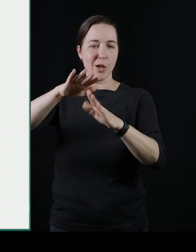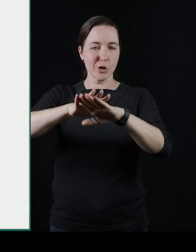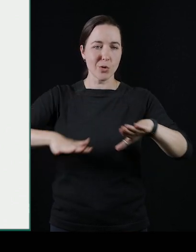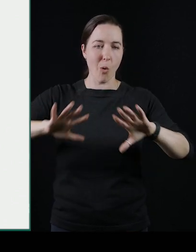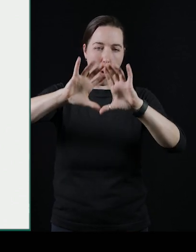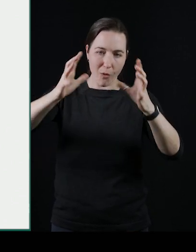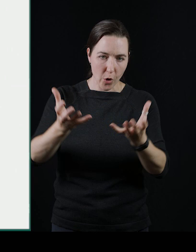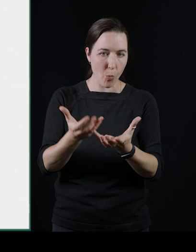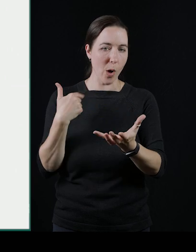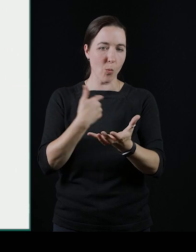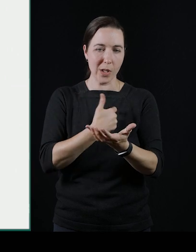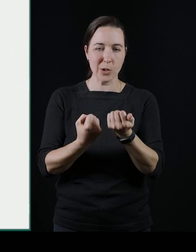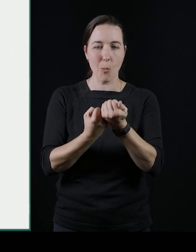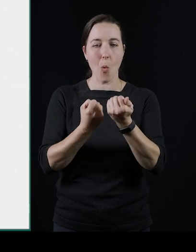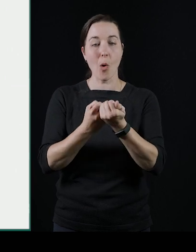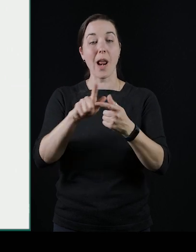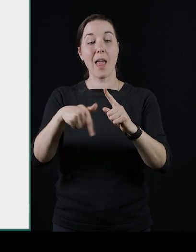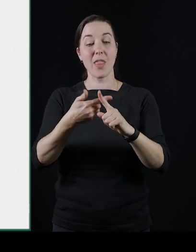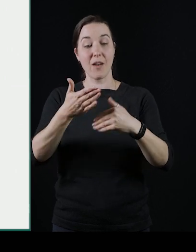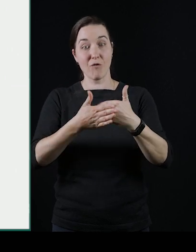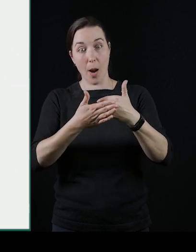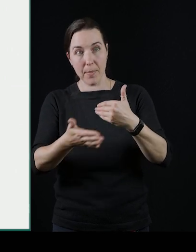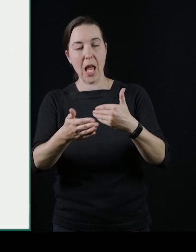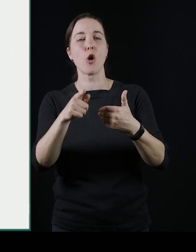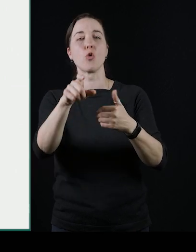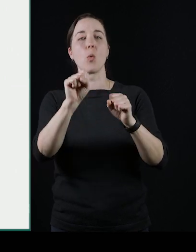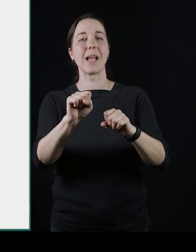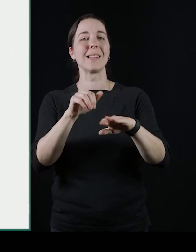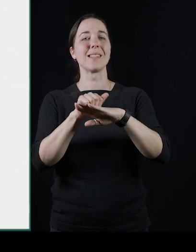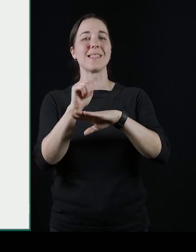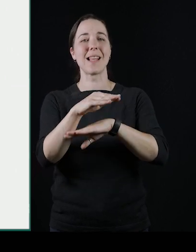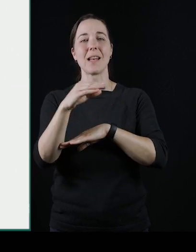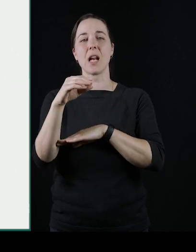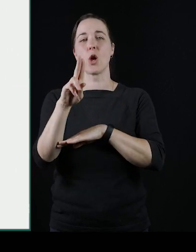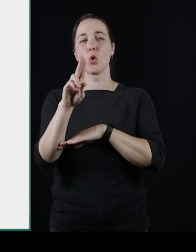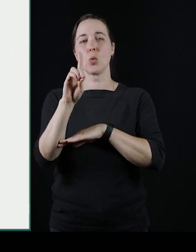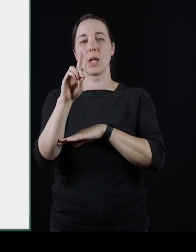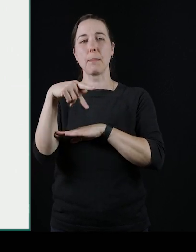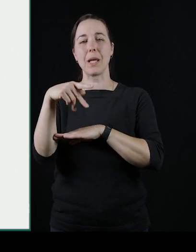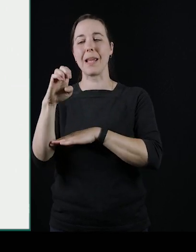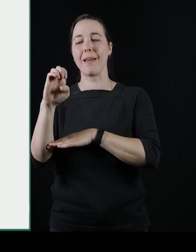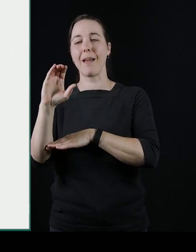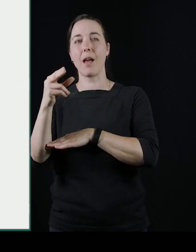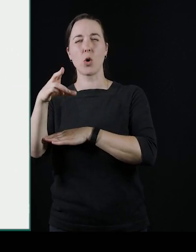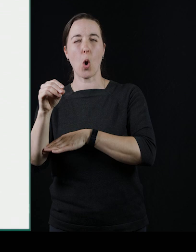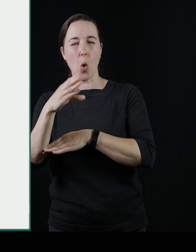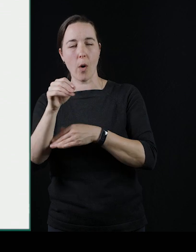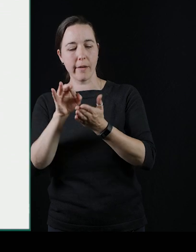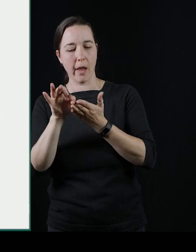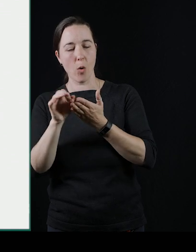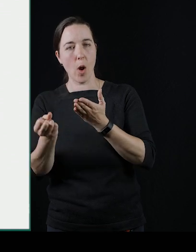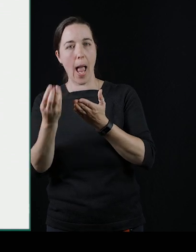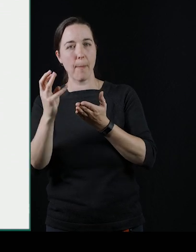And there, your matchmaker, essentially, can send a UDP echo and then count the number of milliseconds,